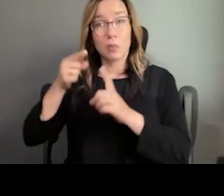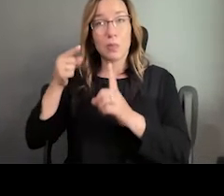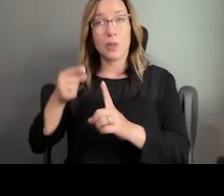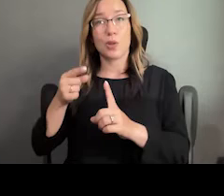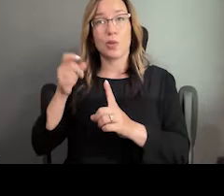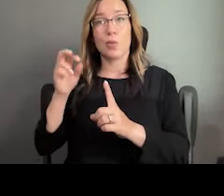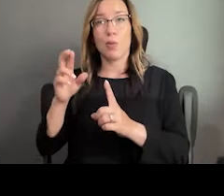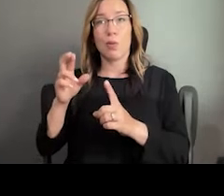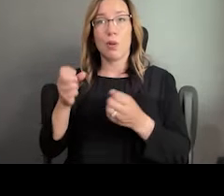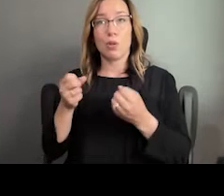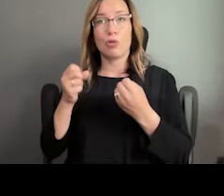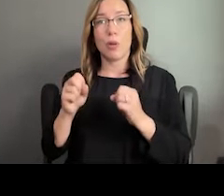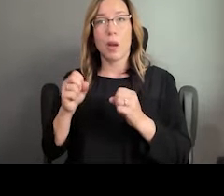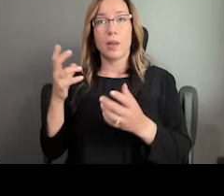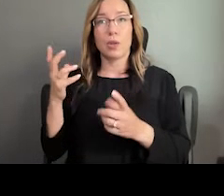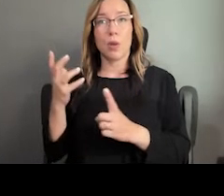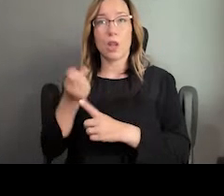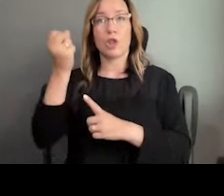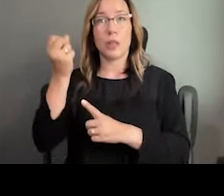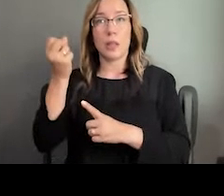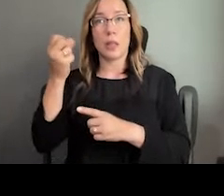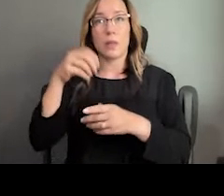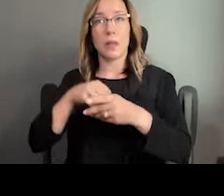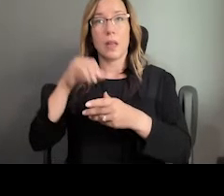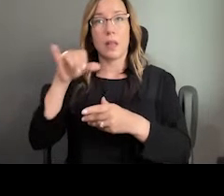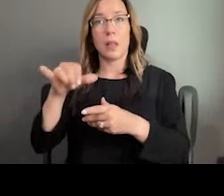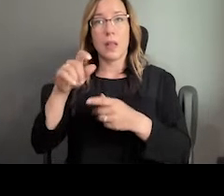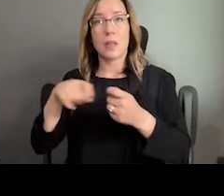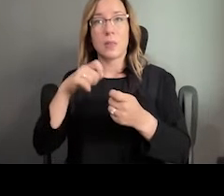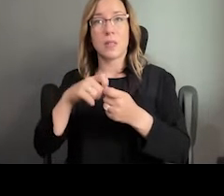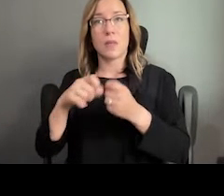trying to achieve in that particular solicitation.